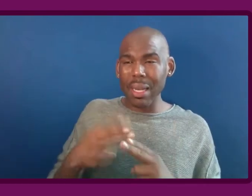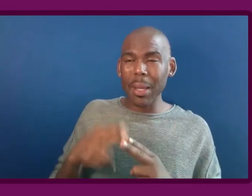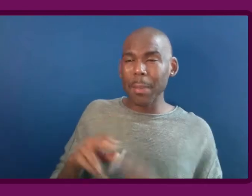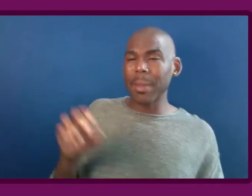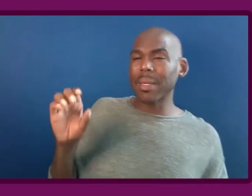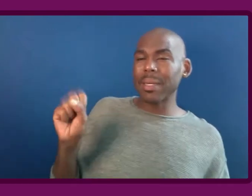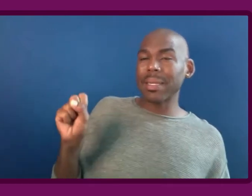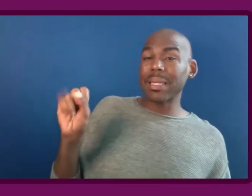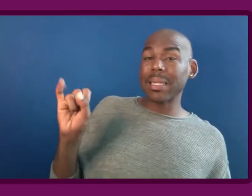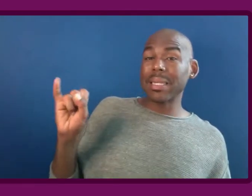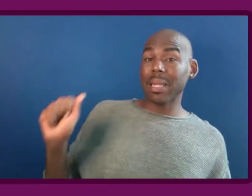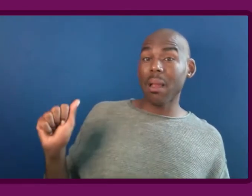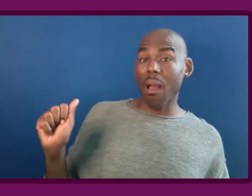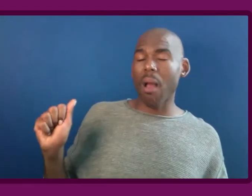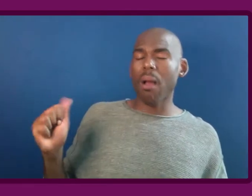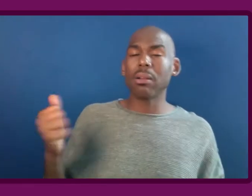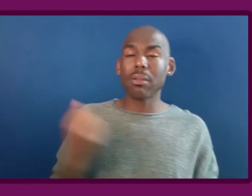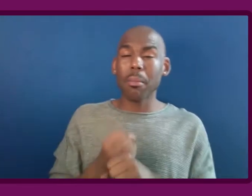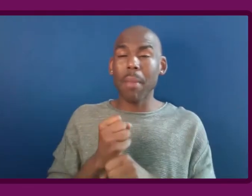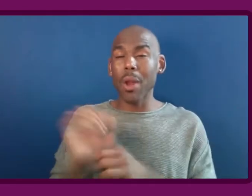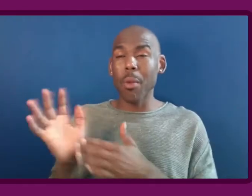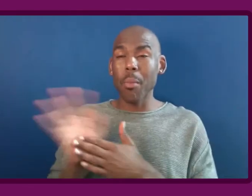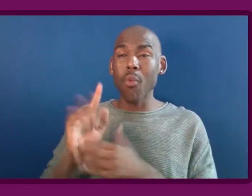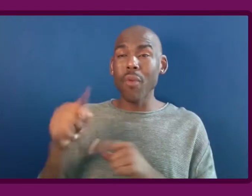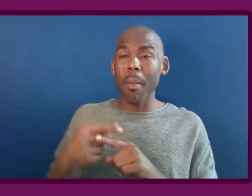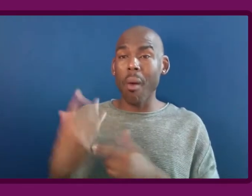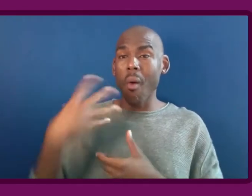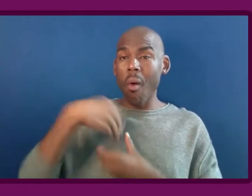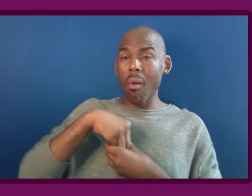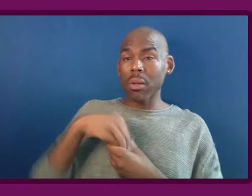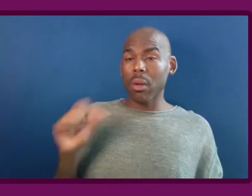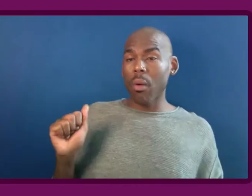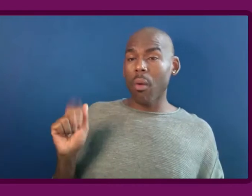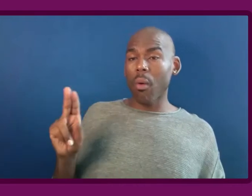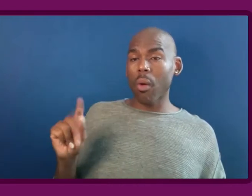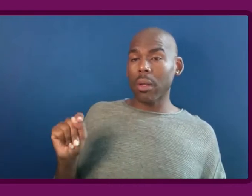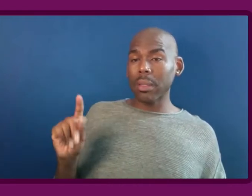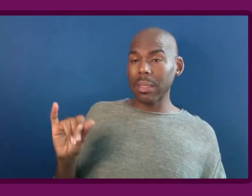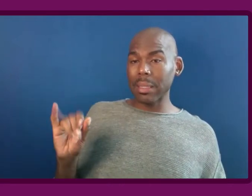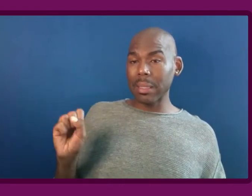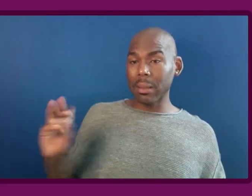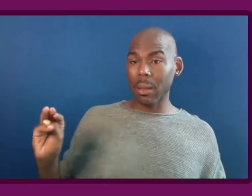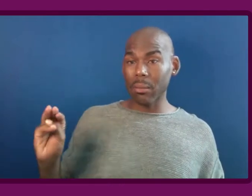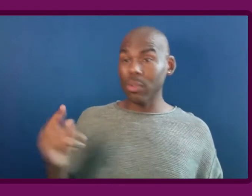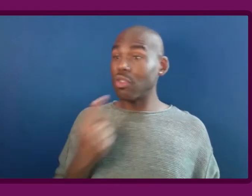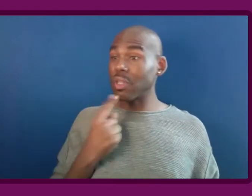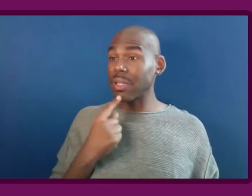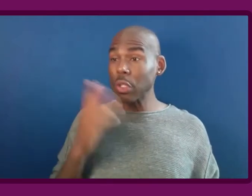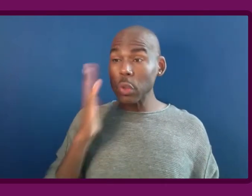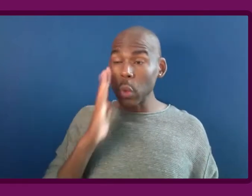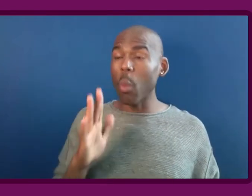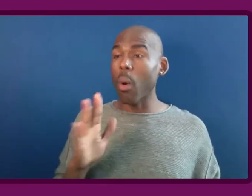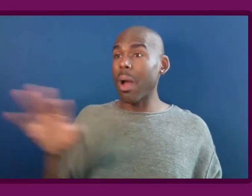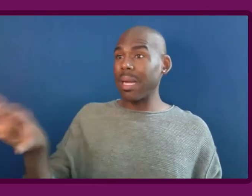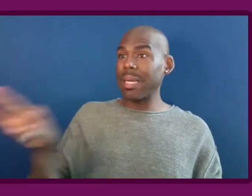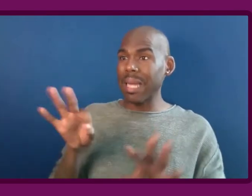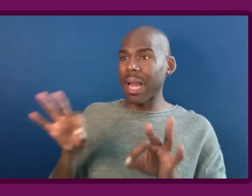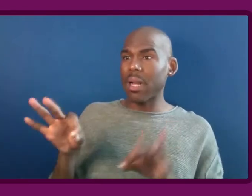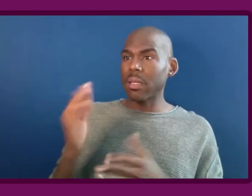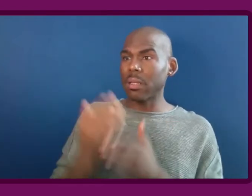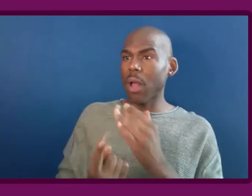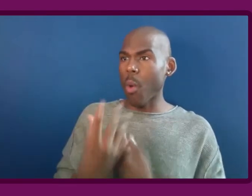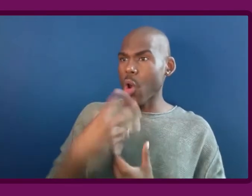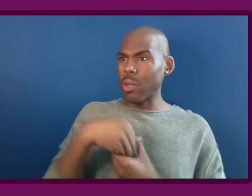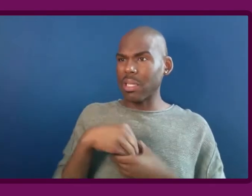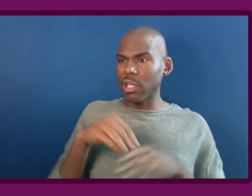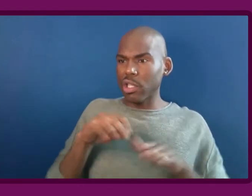name is Sia. She made this movie about autism. She said that she was going to cast an autistic